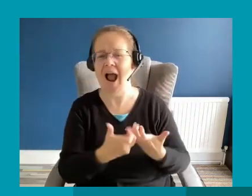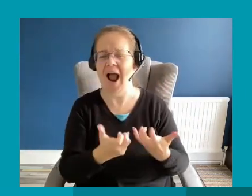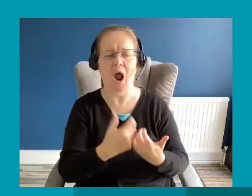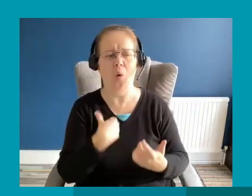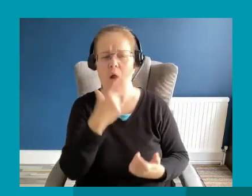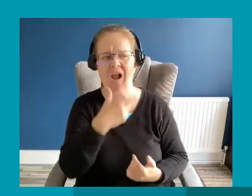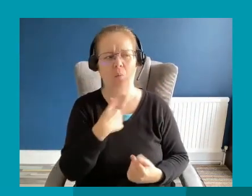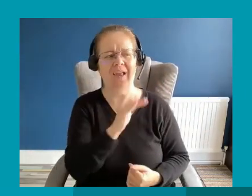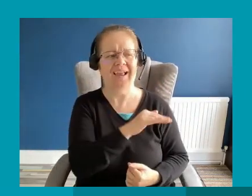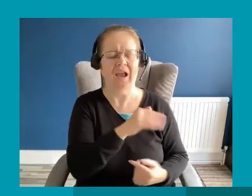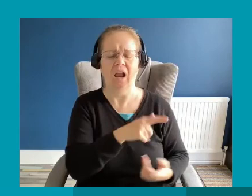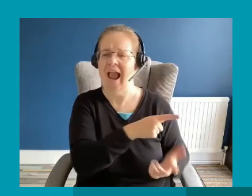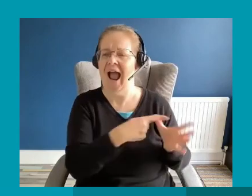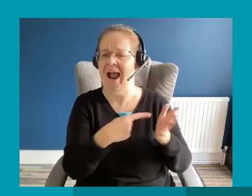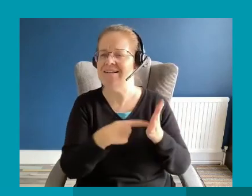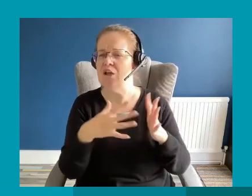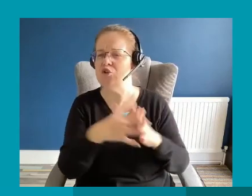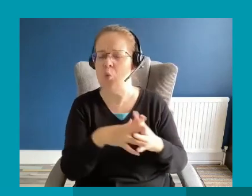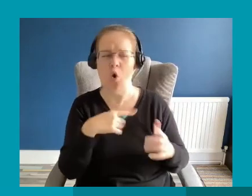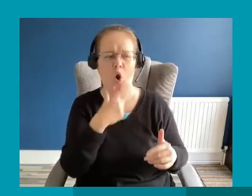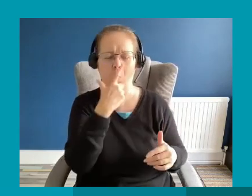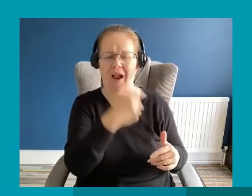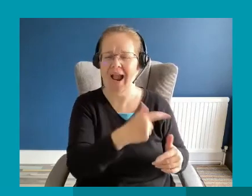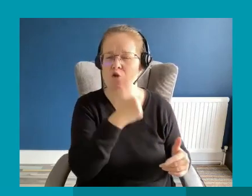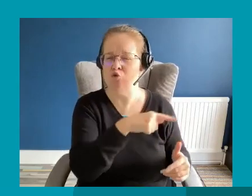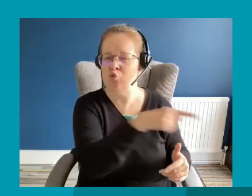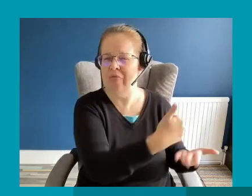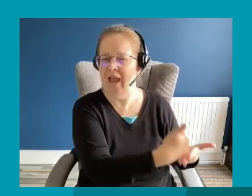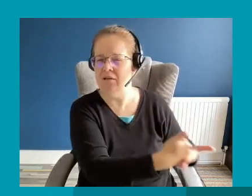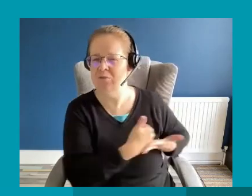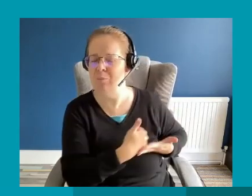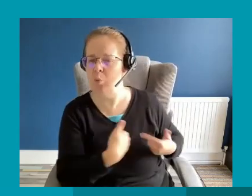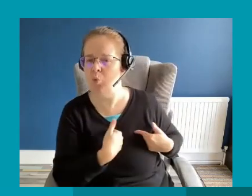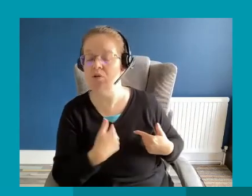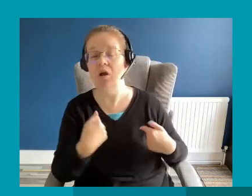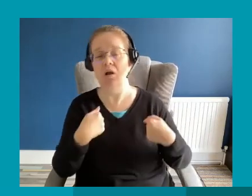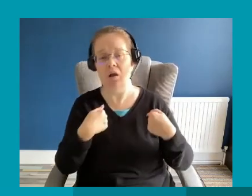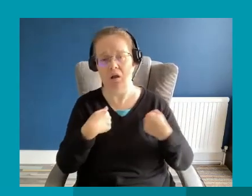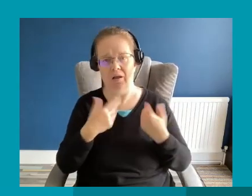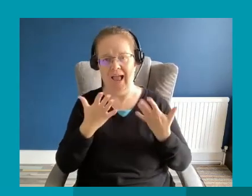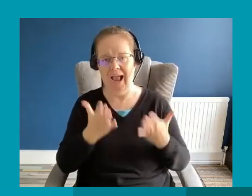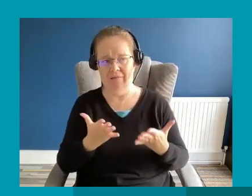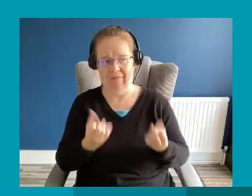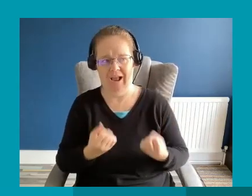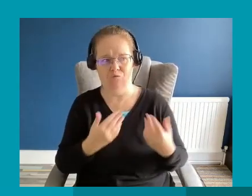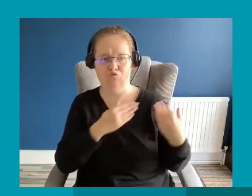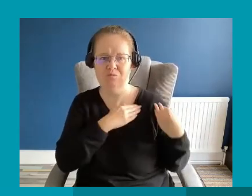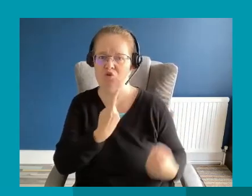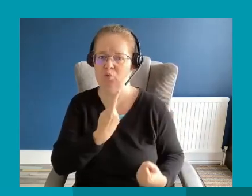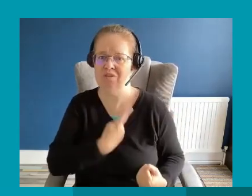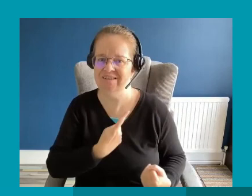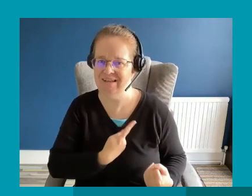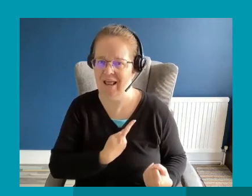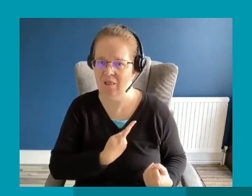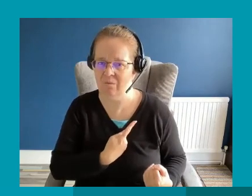so we actually have a responsibility to ourselves to be able to You know, learn and understand 'cause